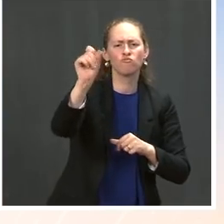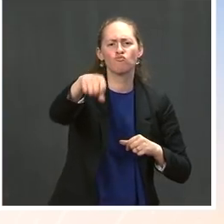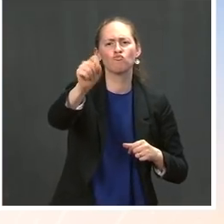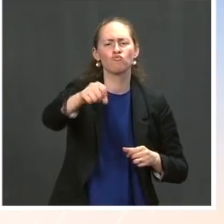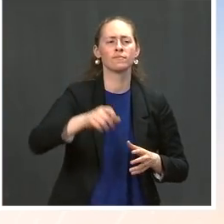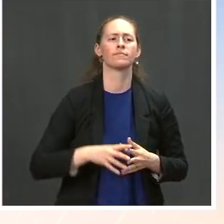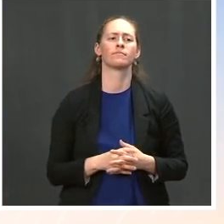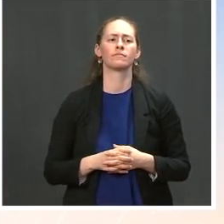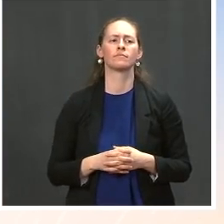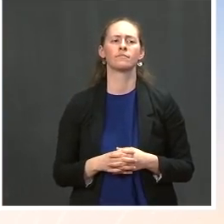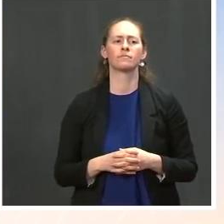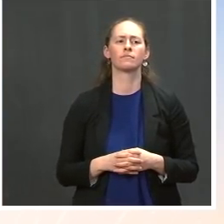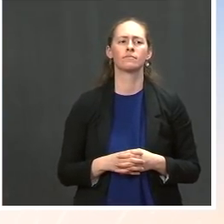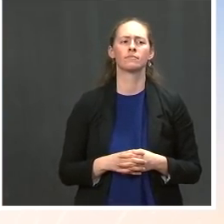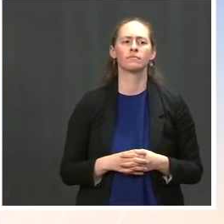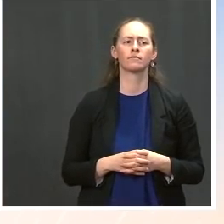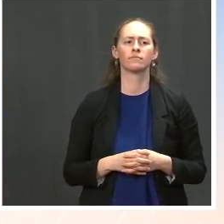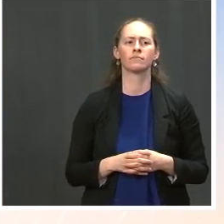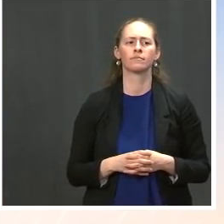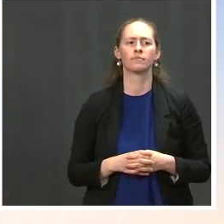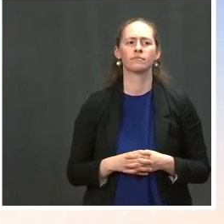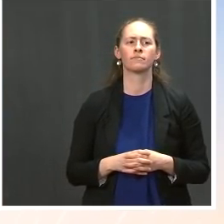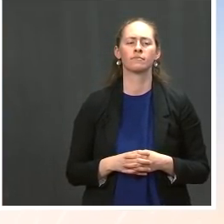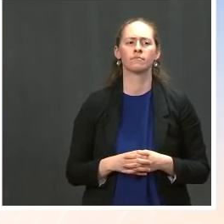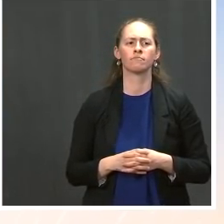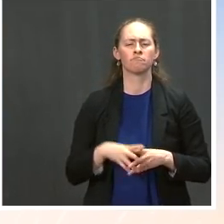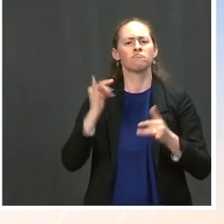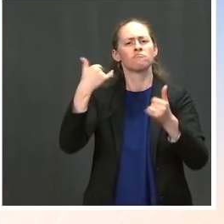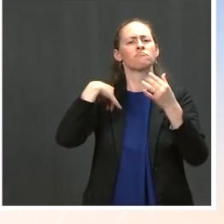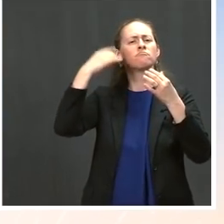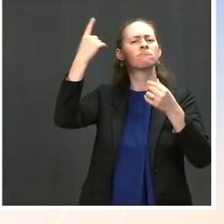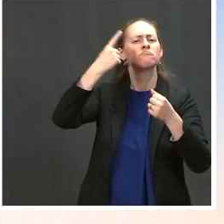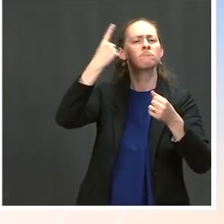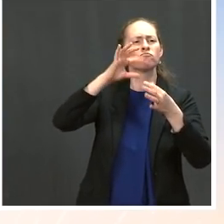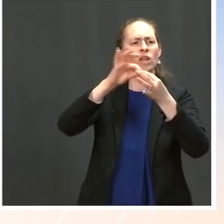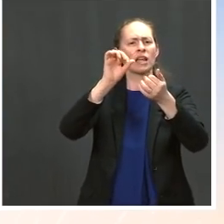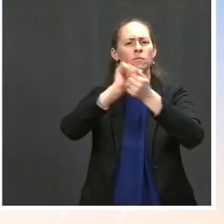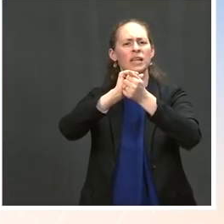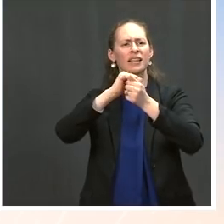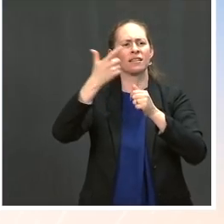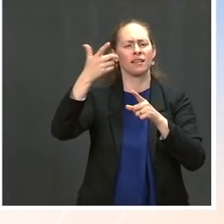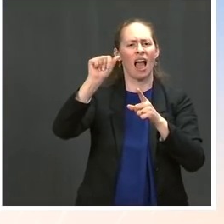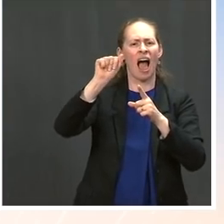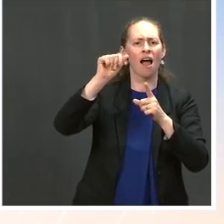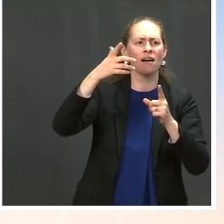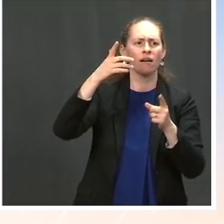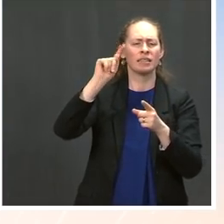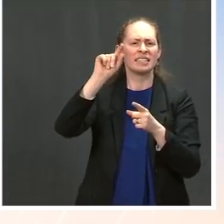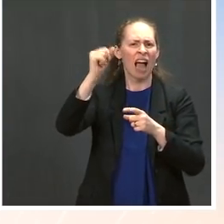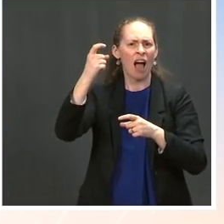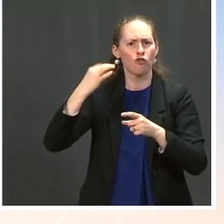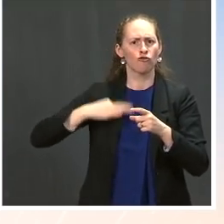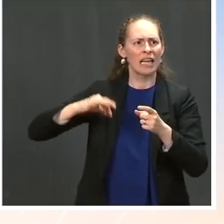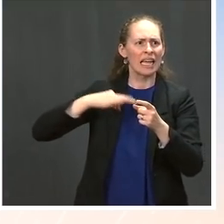do you have any other, again, topline numbers or has it -- or do you have any idea of when those may be forthcoming? Ms. Psaki: And just so I understand,